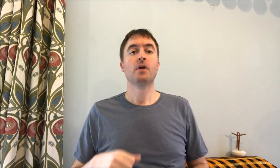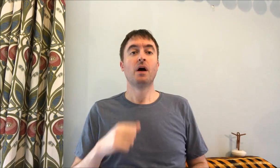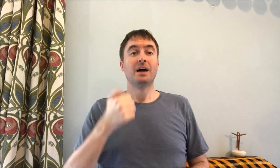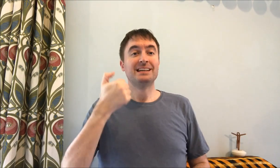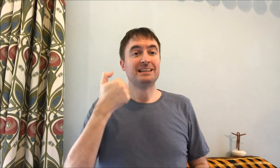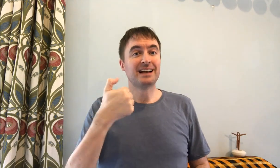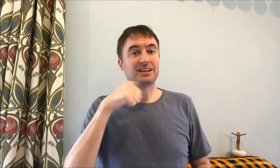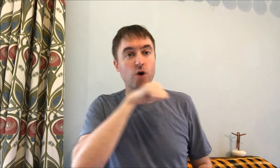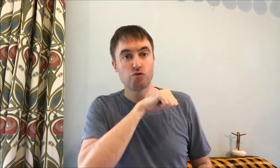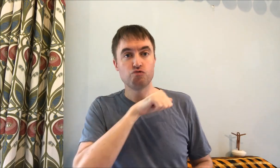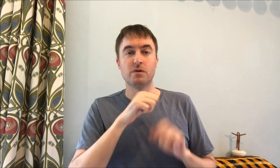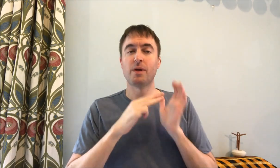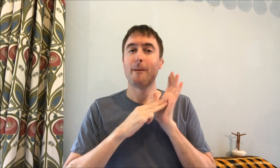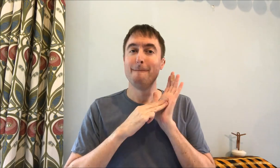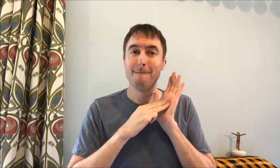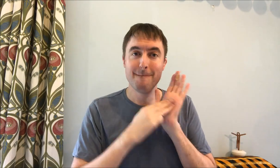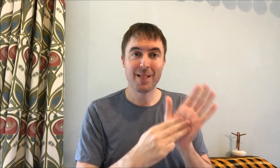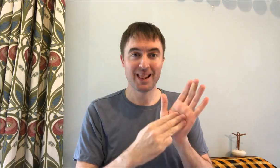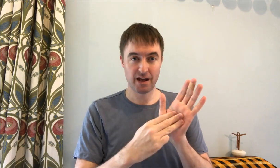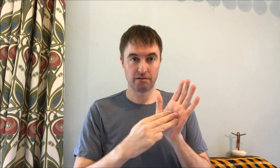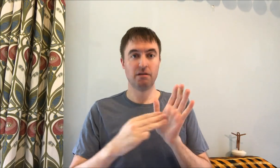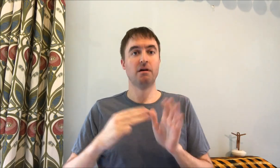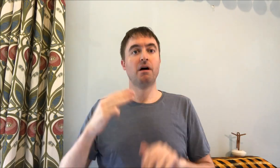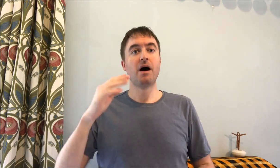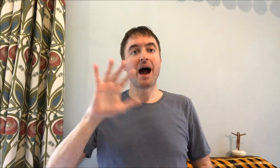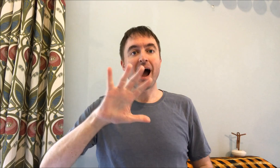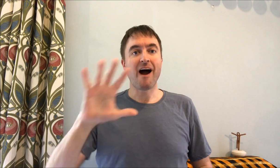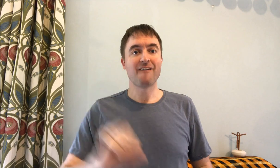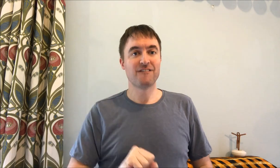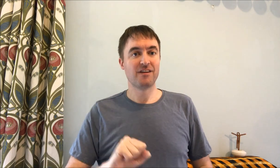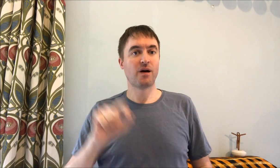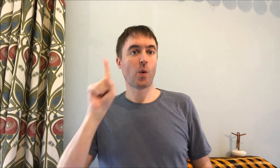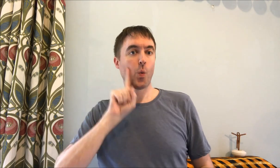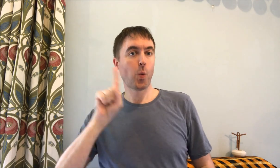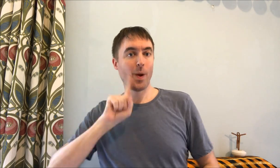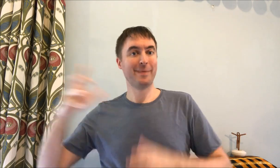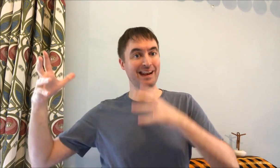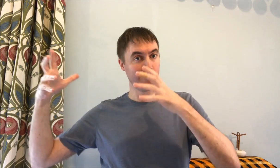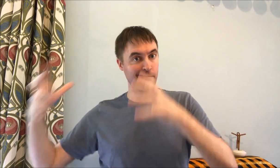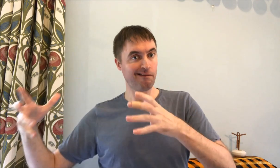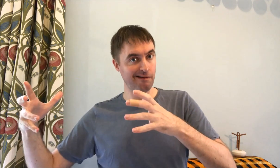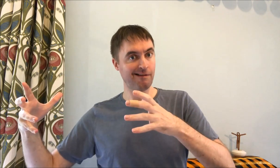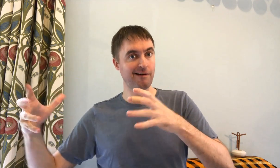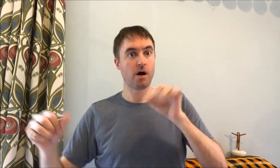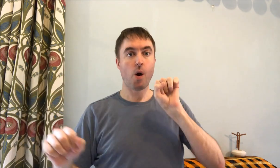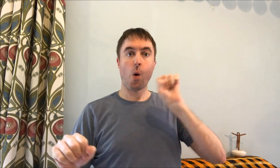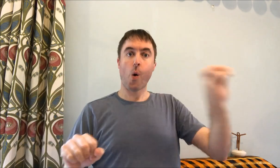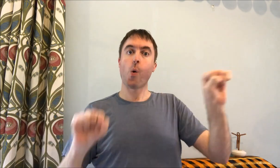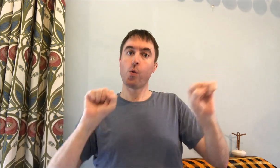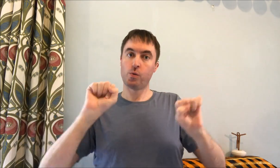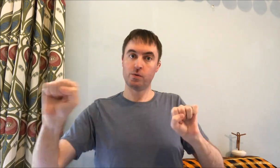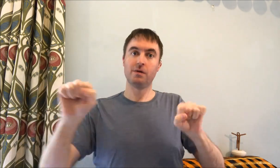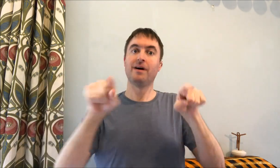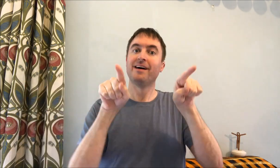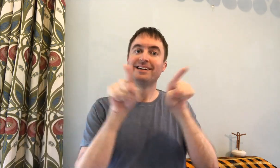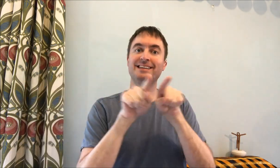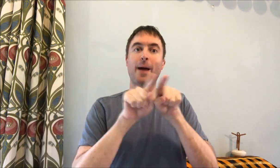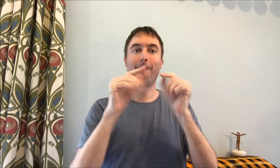who own the same as 600 million African women.